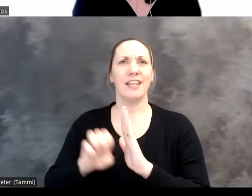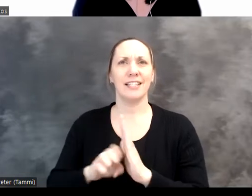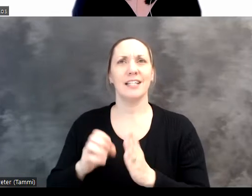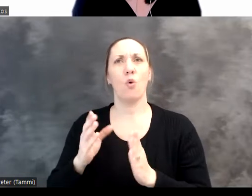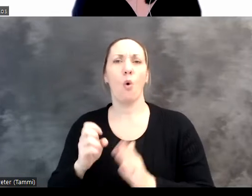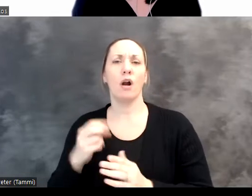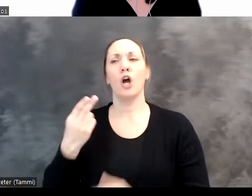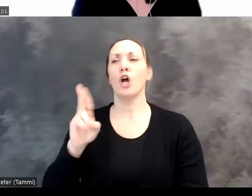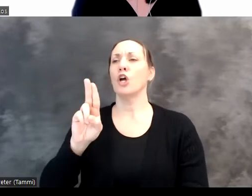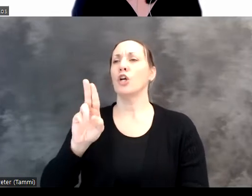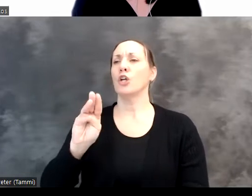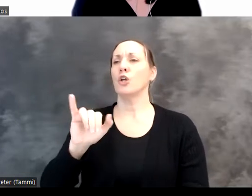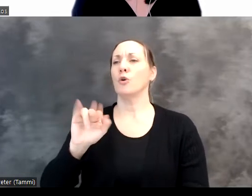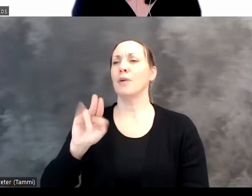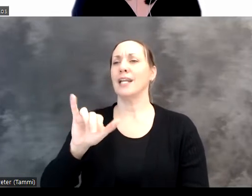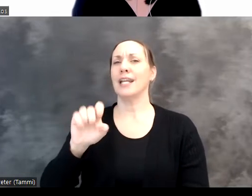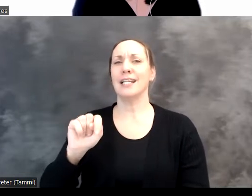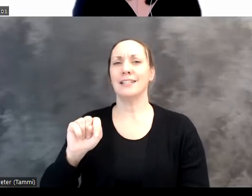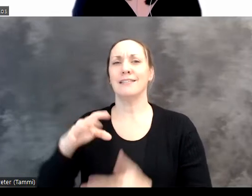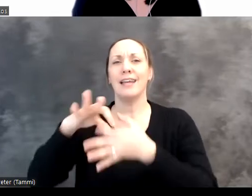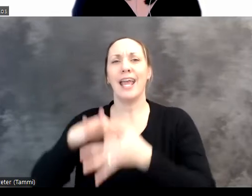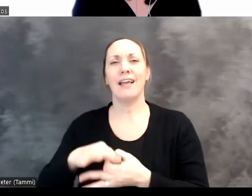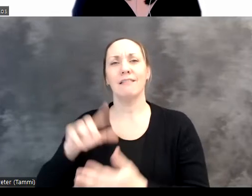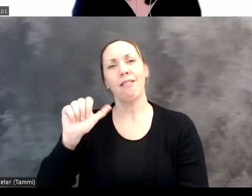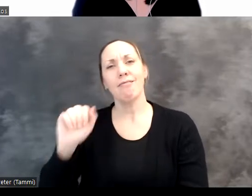As a result, I ended up as an embeddedth